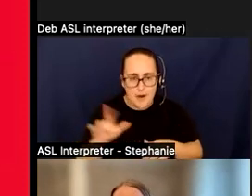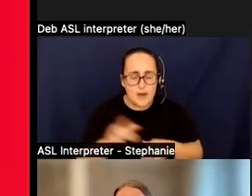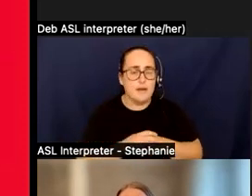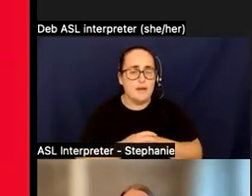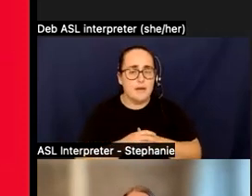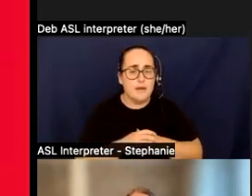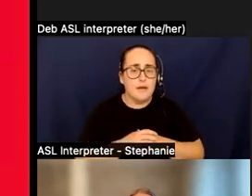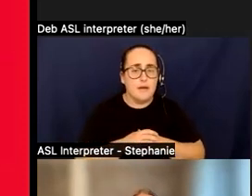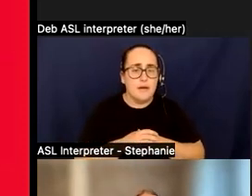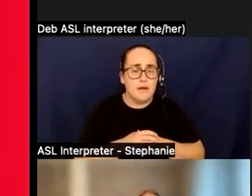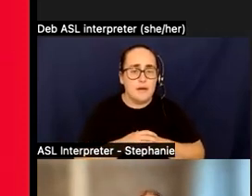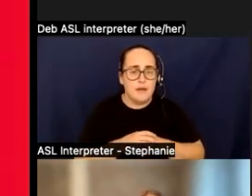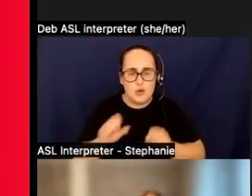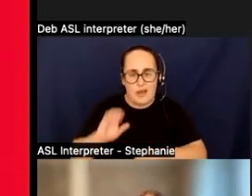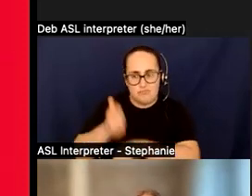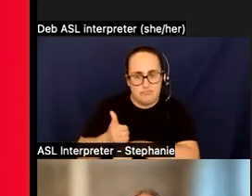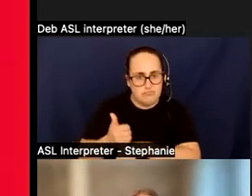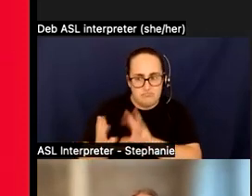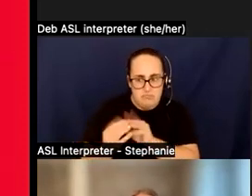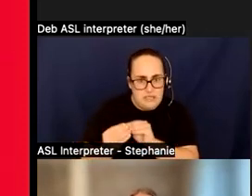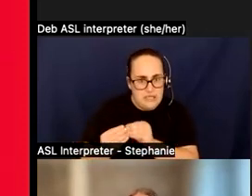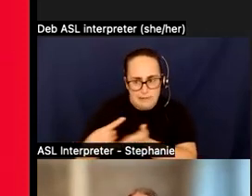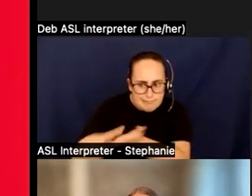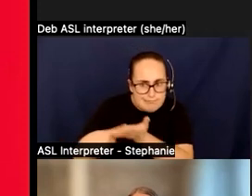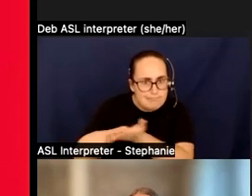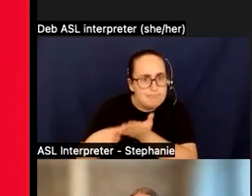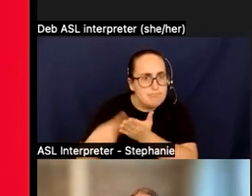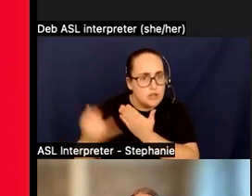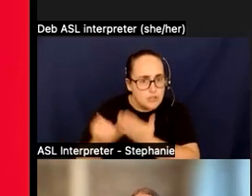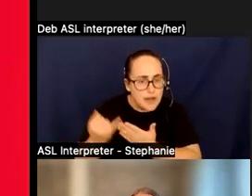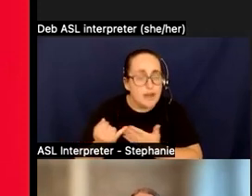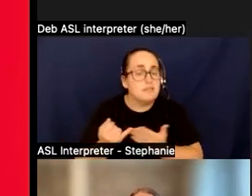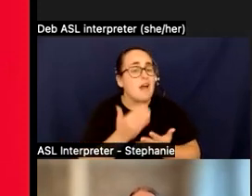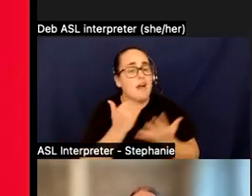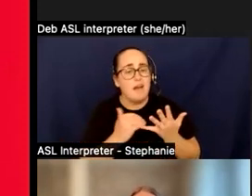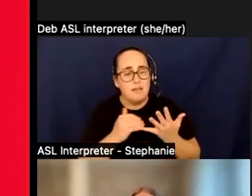the Aboriginal Friendship Centre can also be a great place to reach out to. We really highly